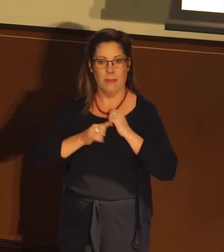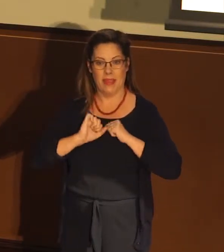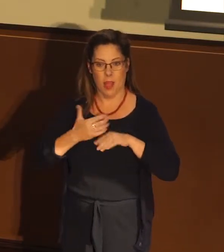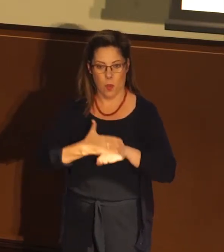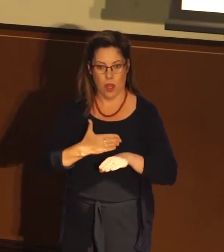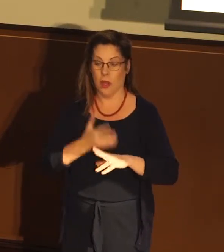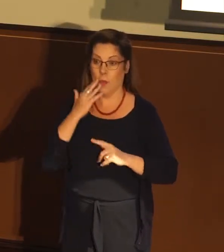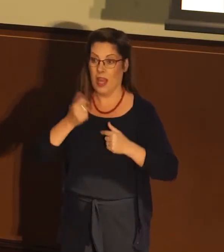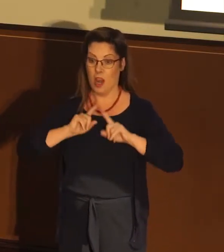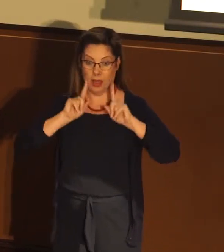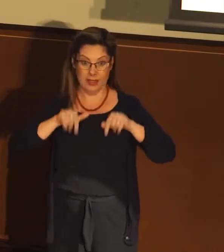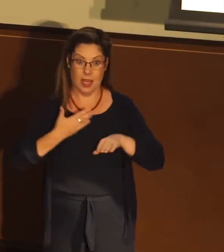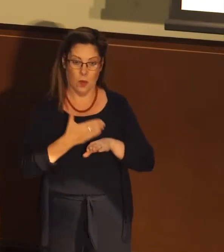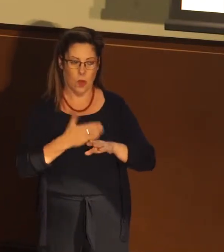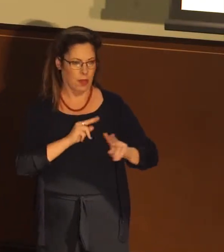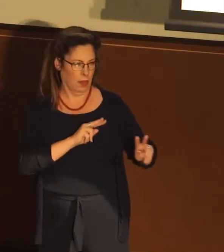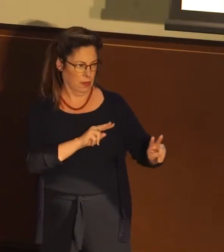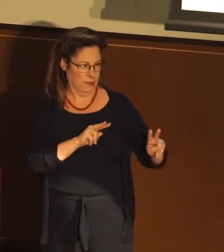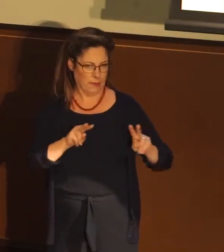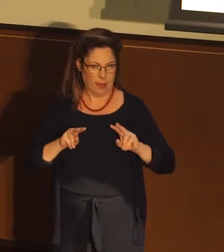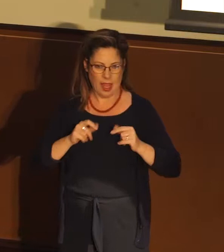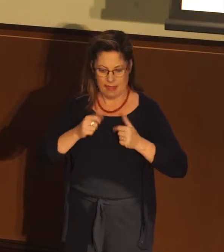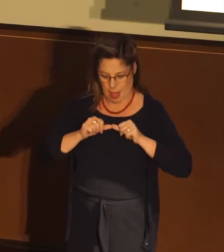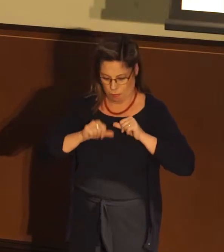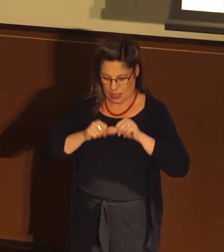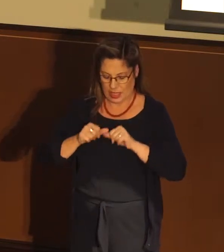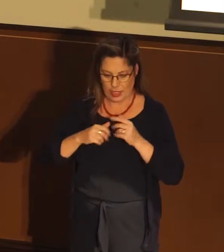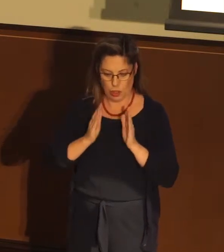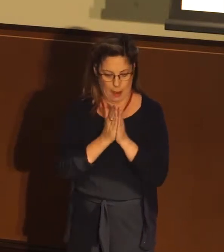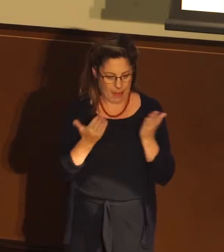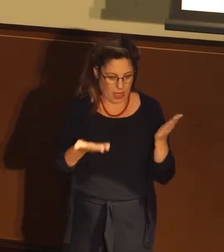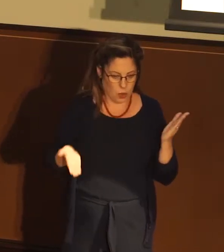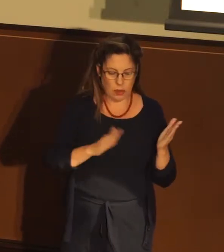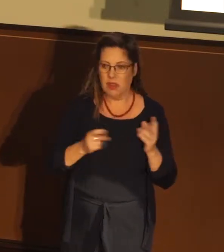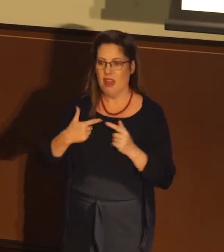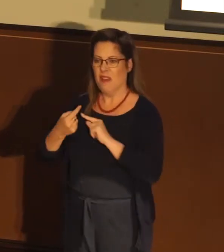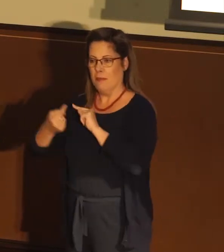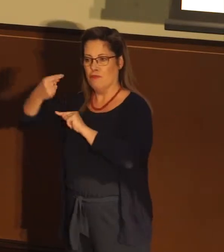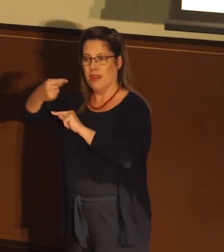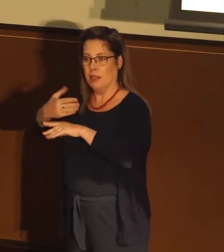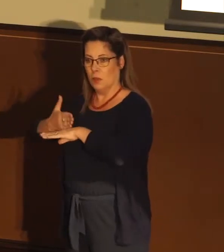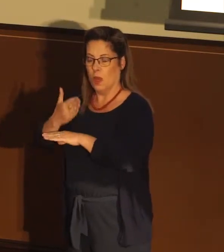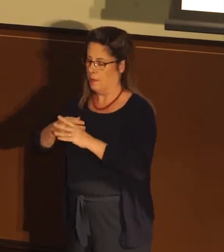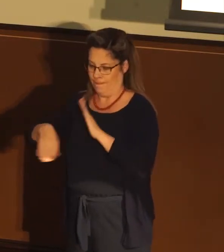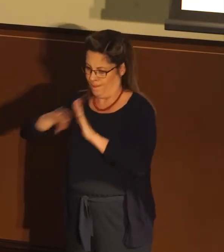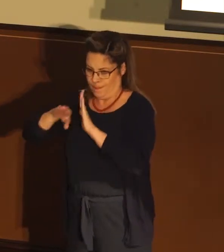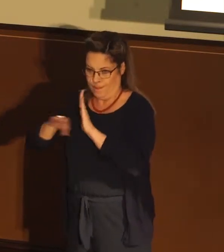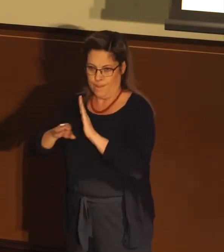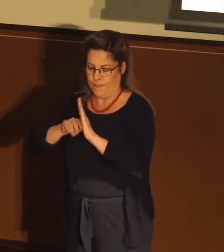when I looked at their procedures manuals, I came from a few industries where compliance was very thorough.